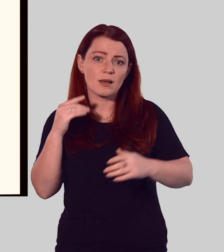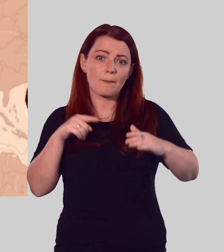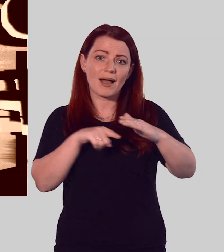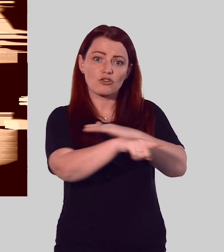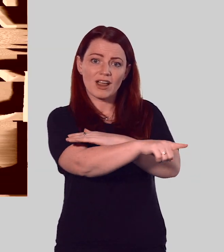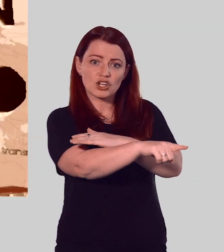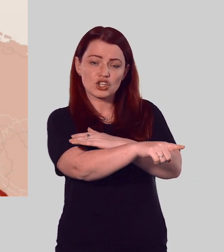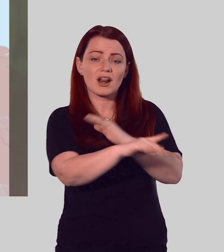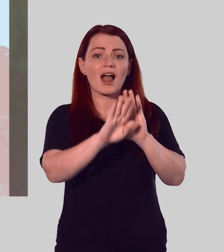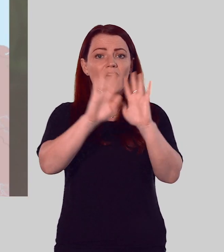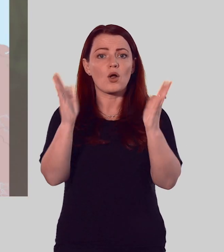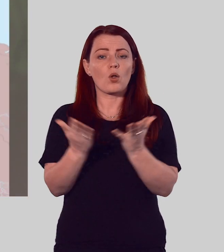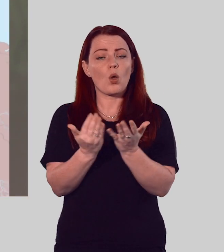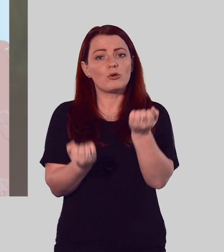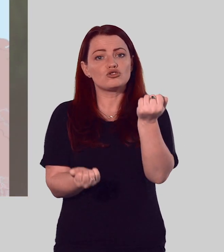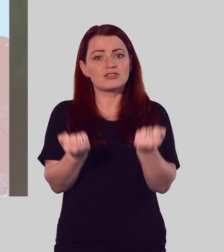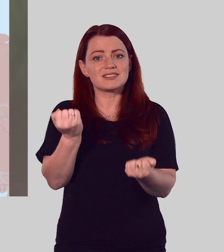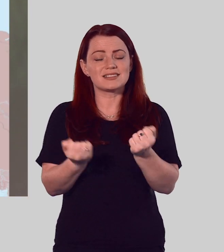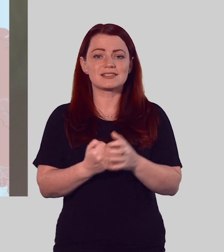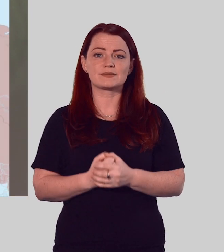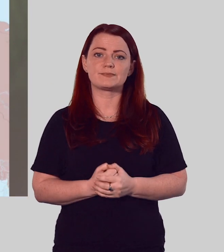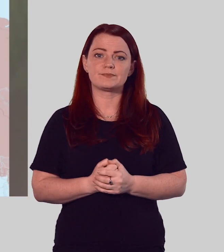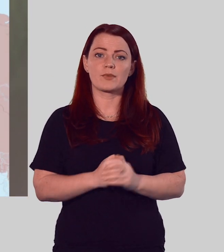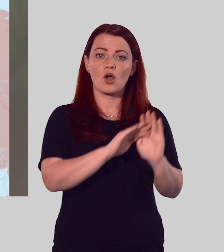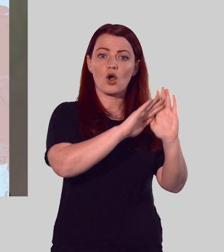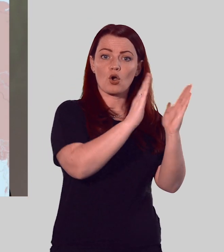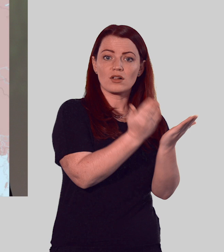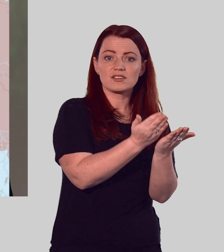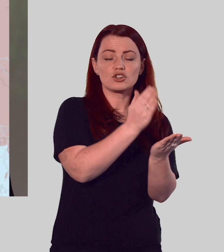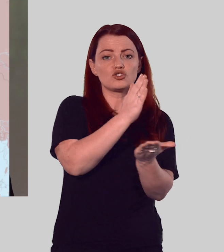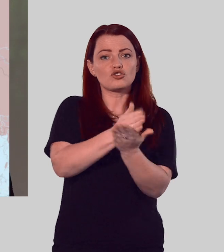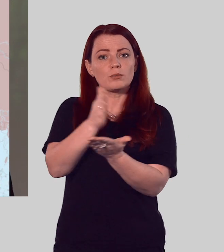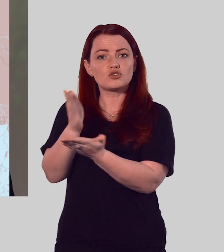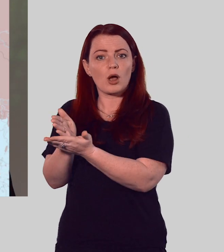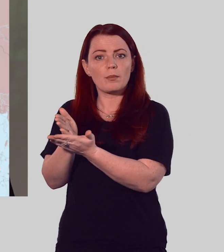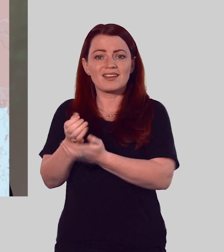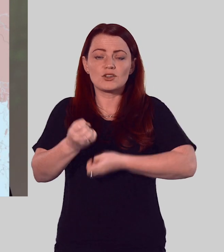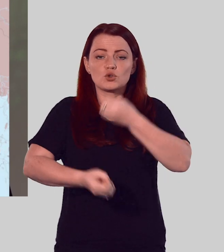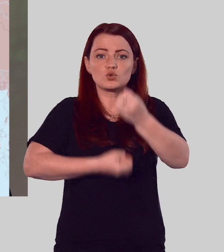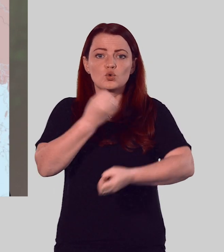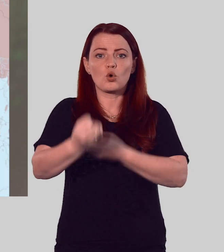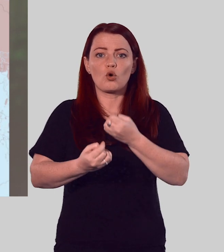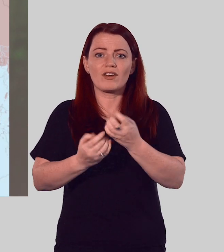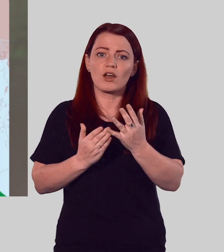and Continent Chop Chop was a story told through poetry, music and digital media